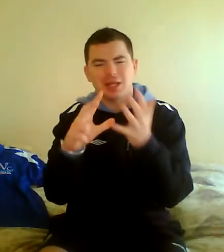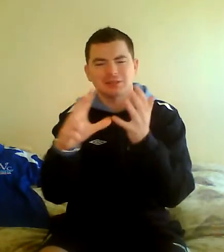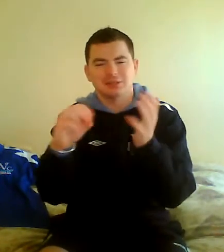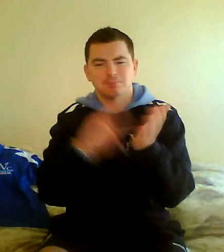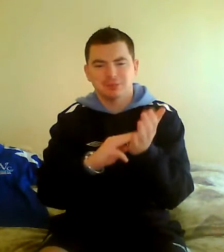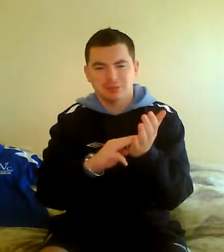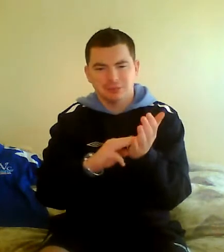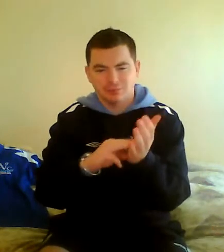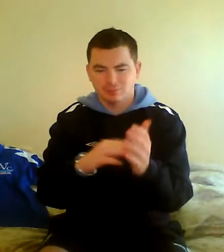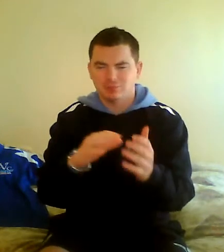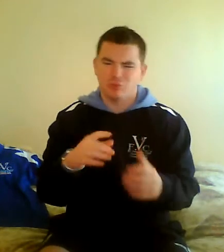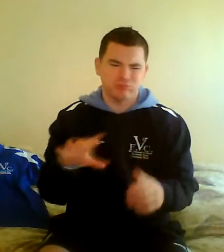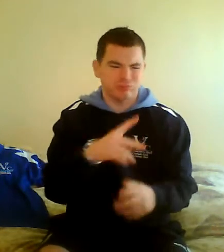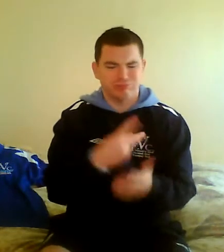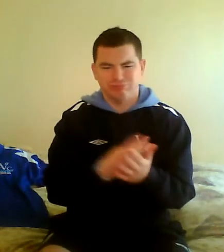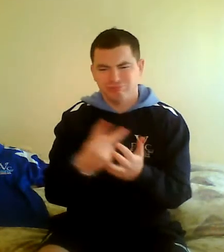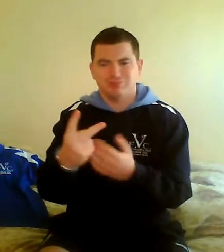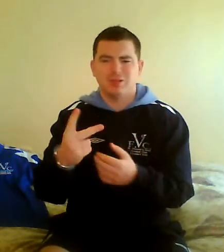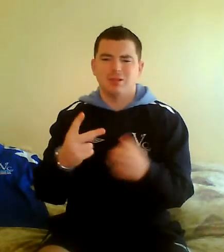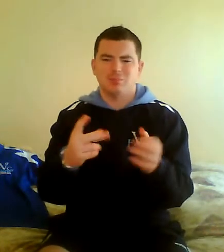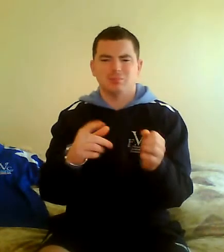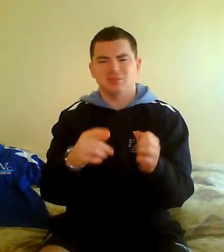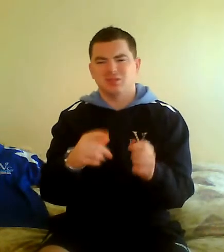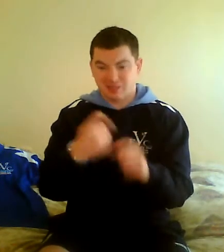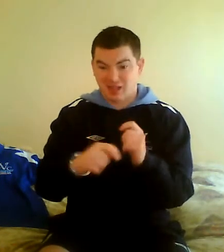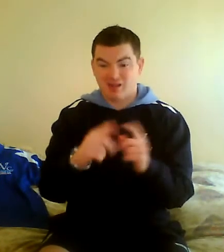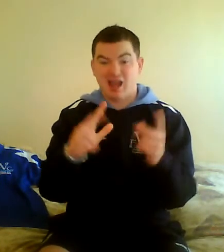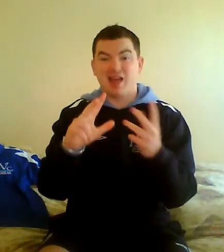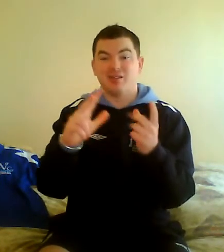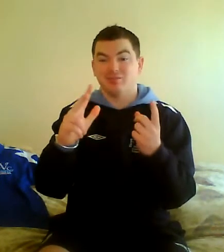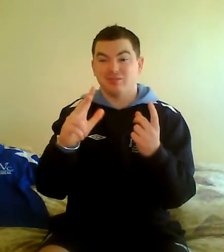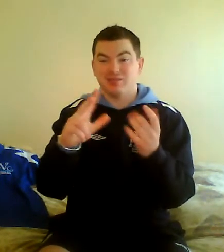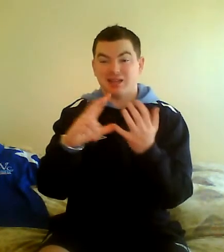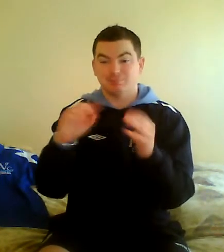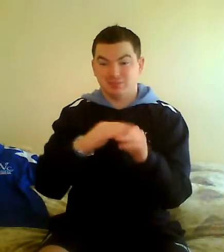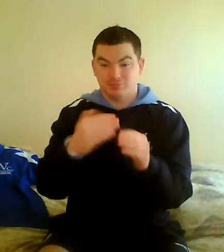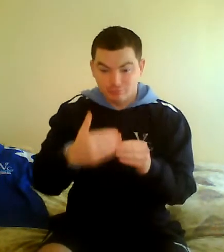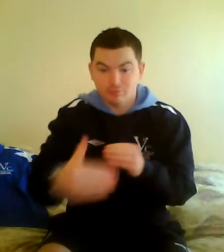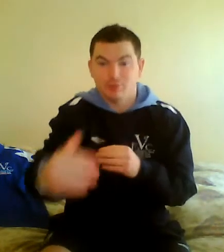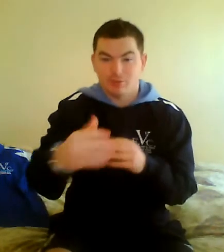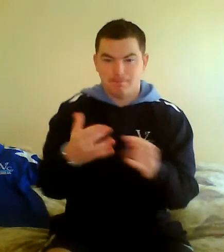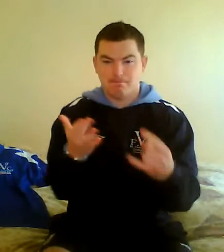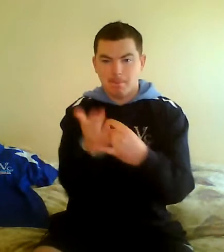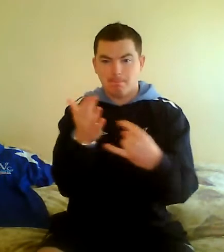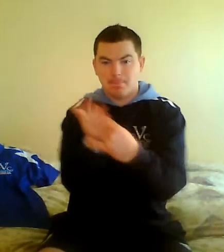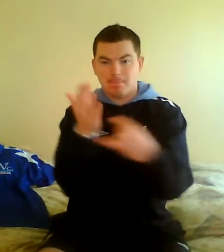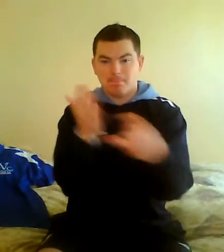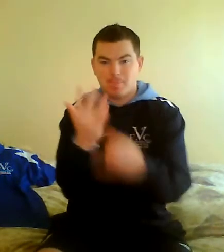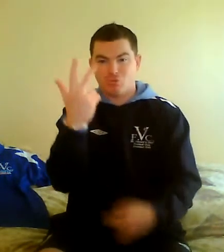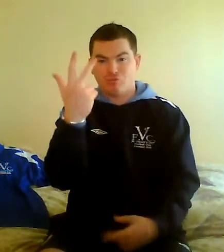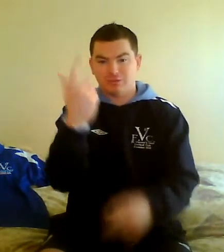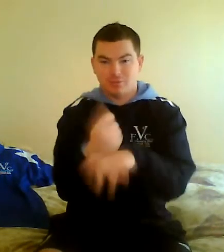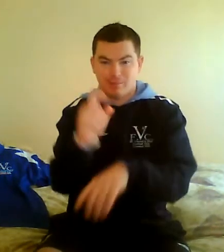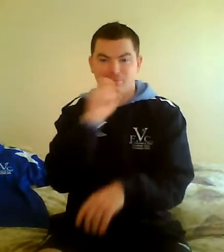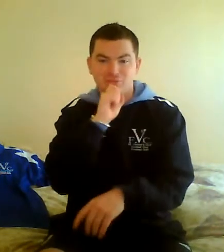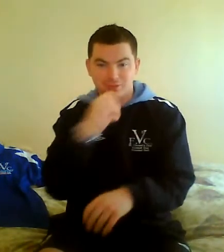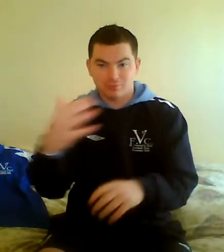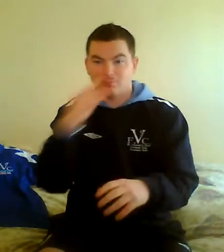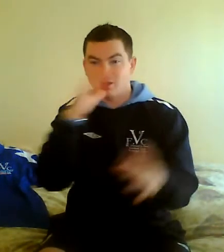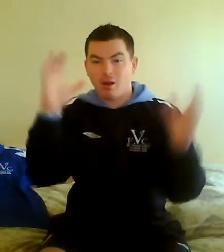After the 80 minute mark, they scored a further three goals